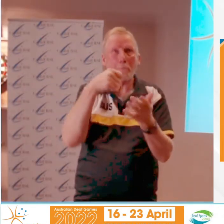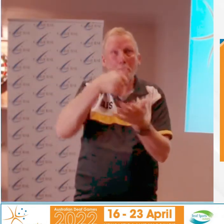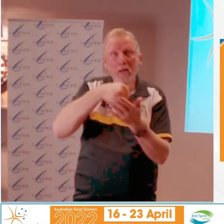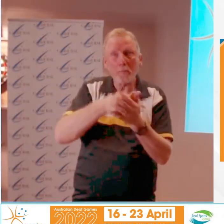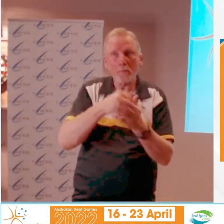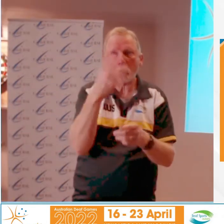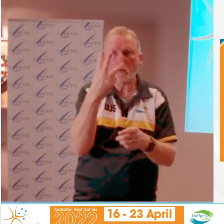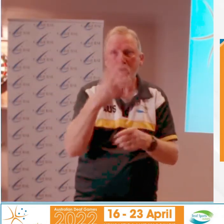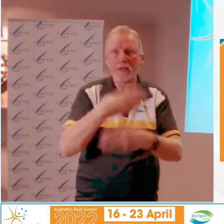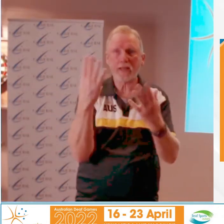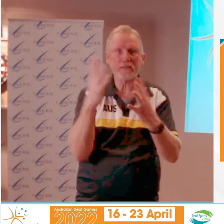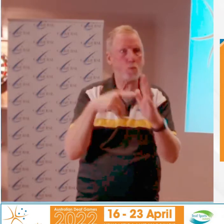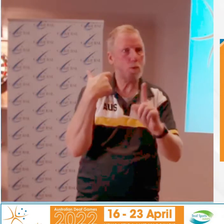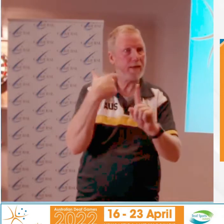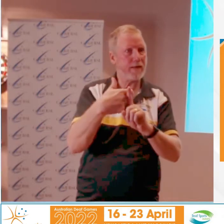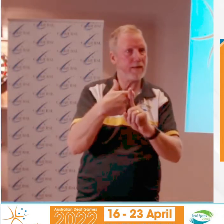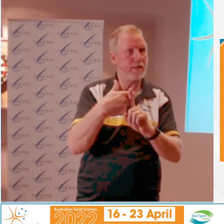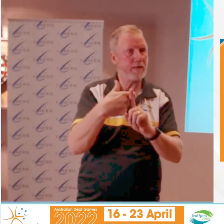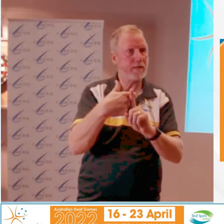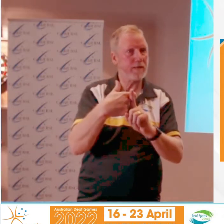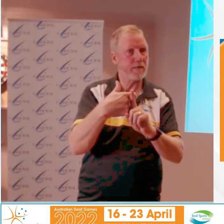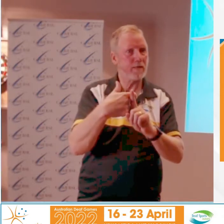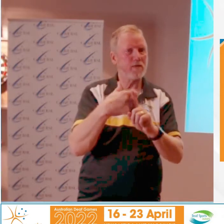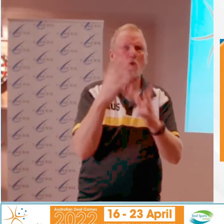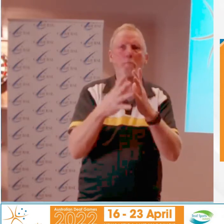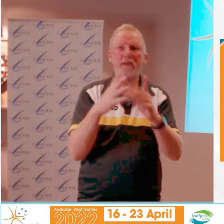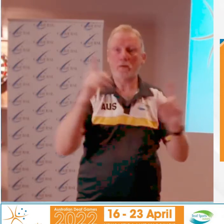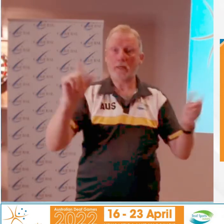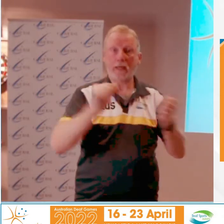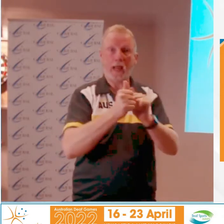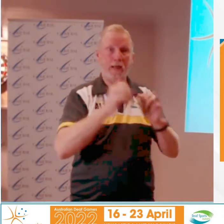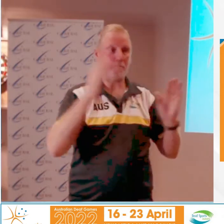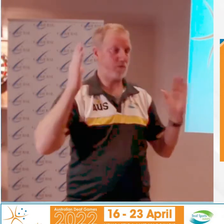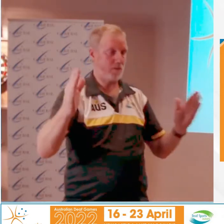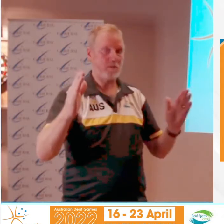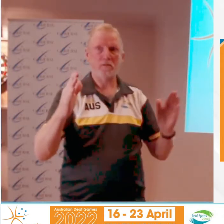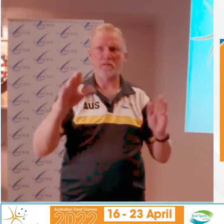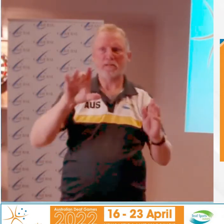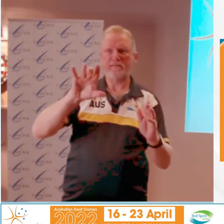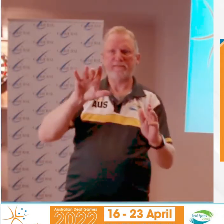are also participating in other roles um some of them might be three days a week for example